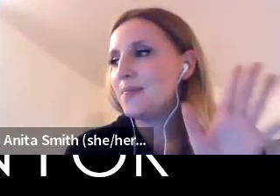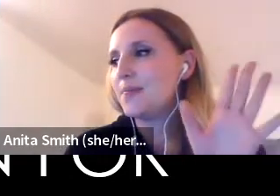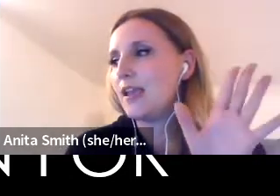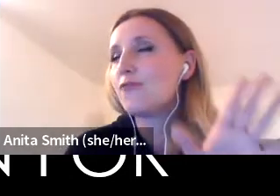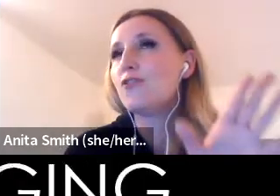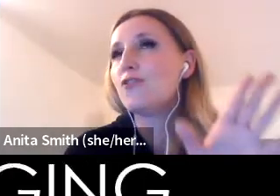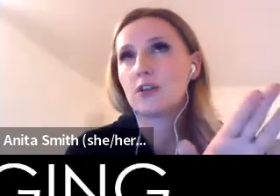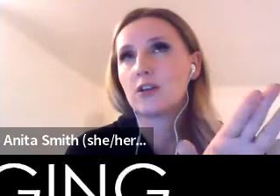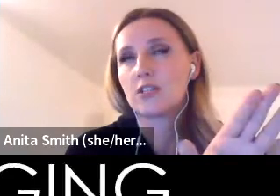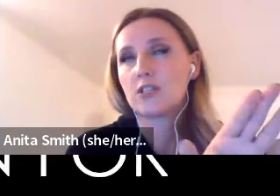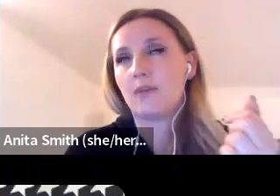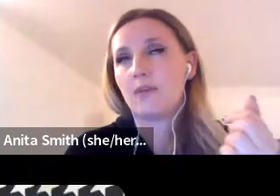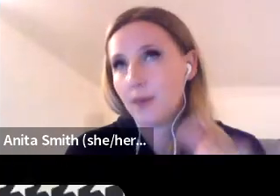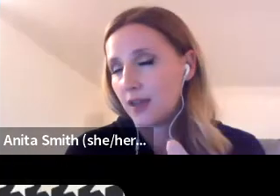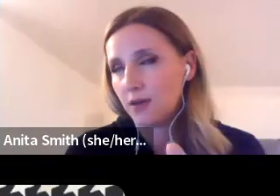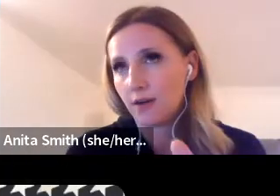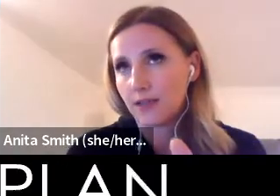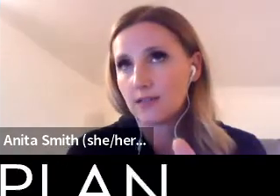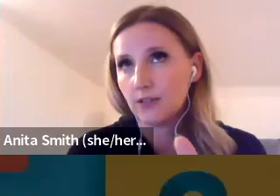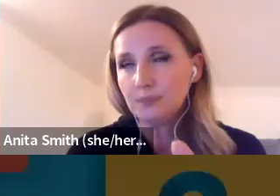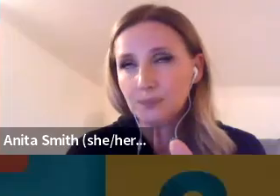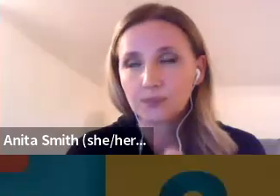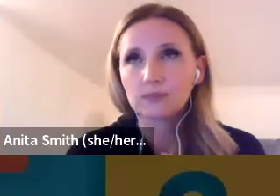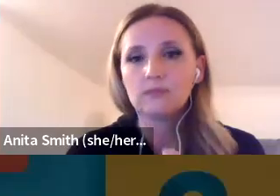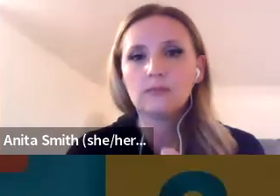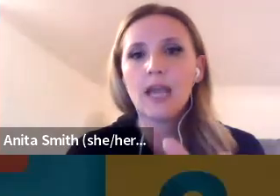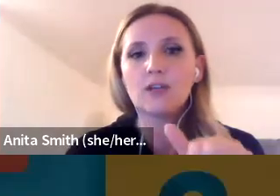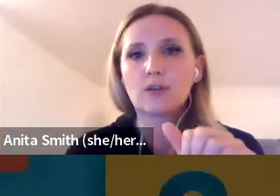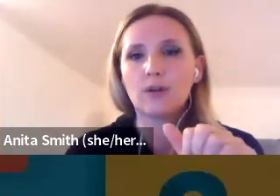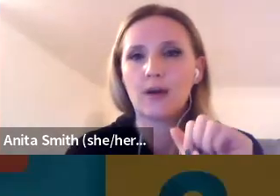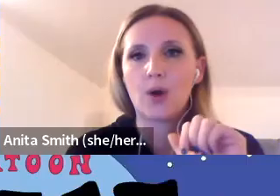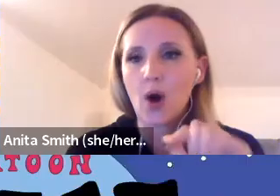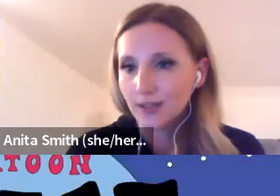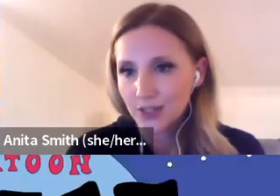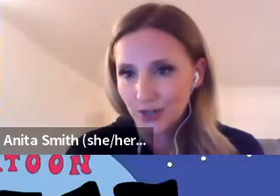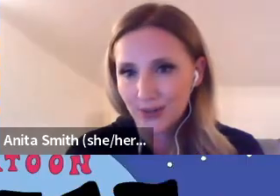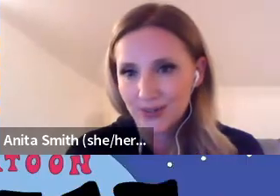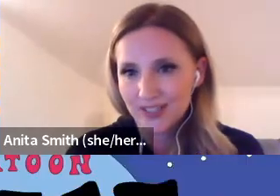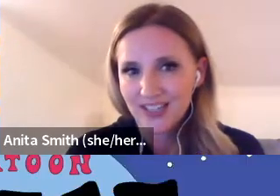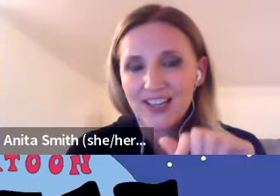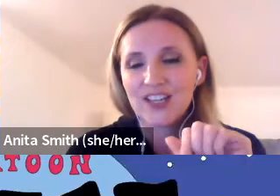If you were to have the biggest venue at our festival and you sold out all of the shows,